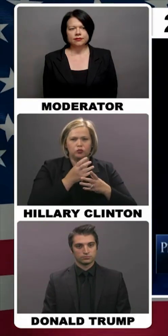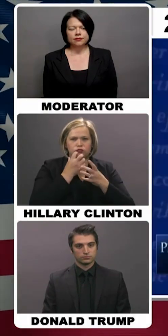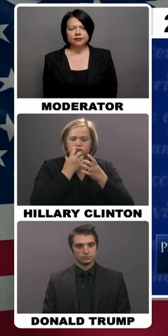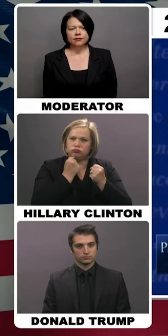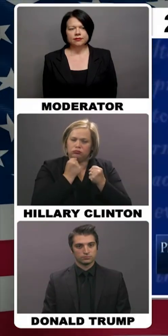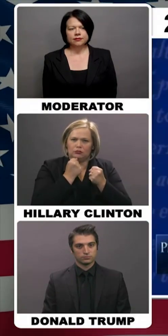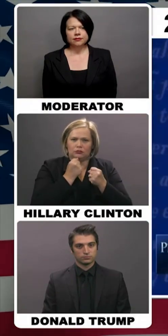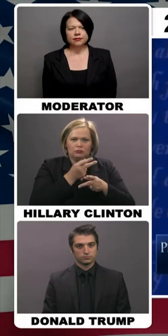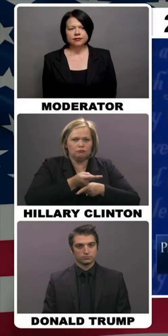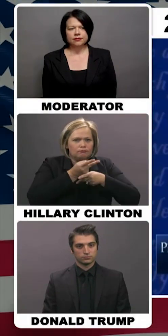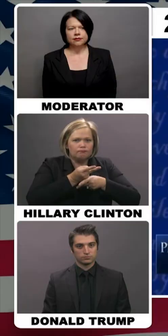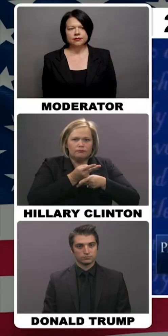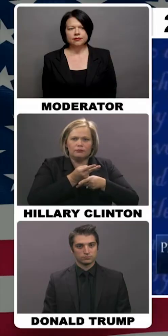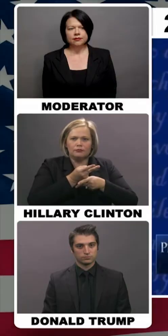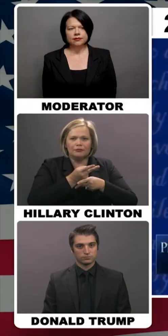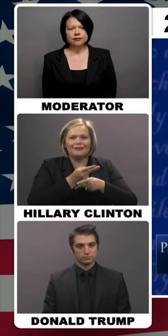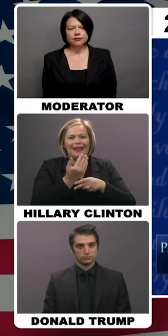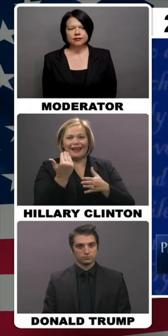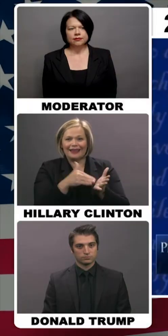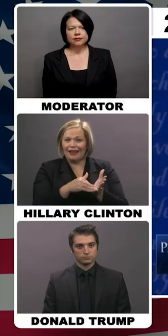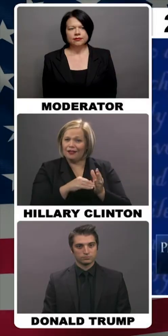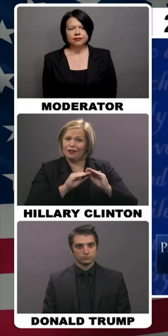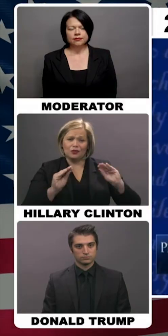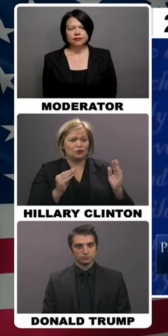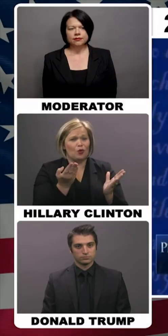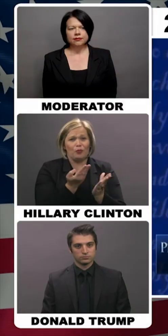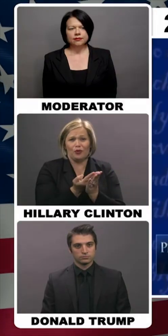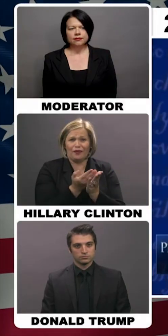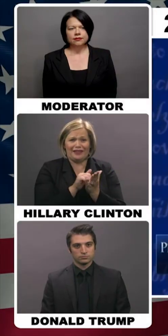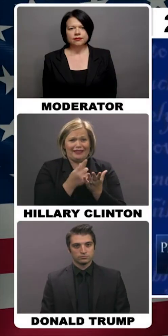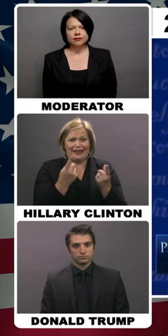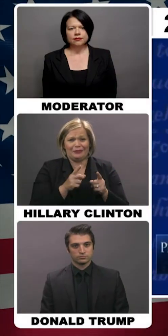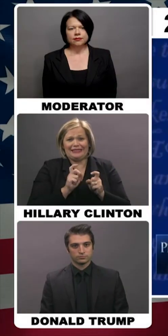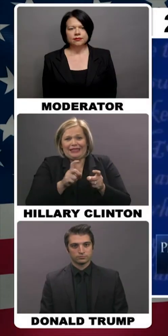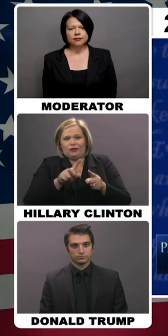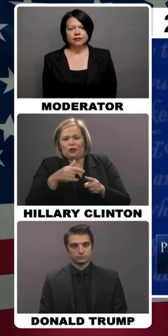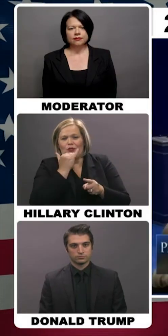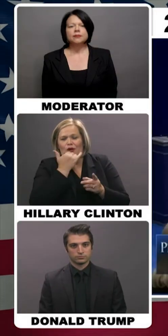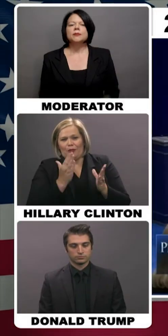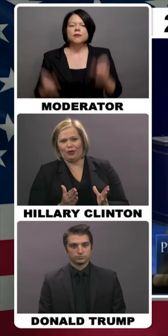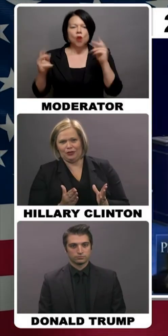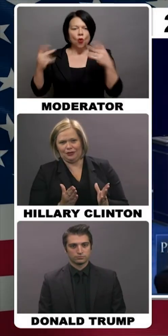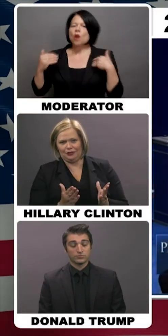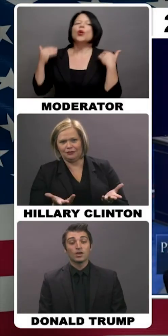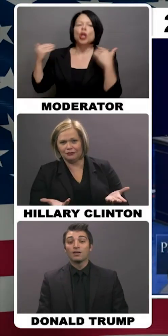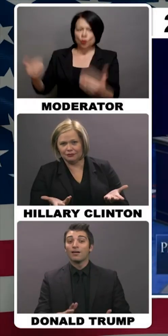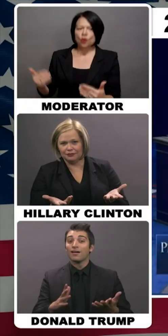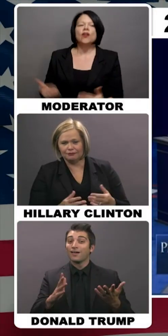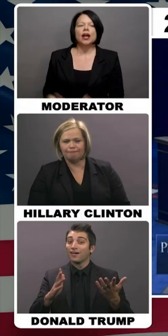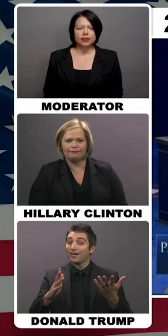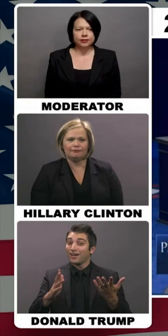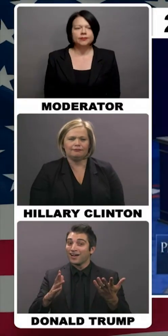that any classified information ended up in the wrong hands. Okay, we're Gonna move on. And yet she didn't know the word,